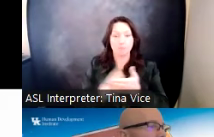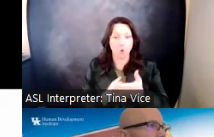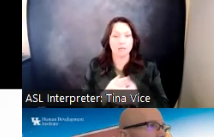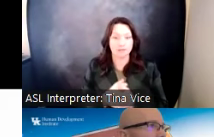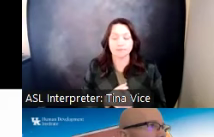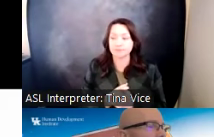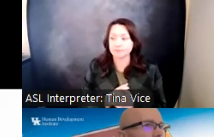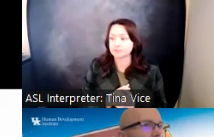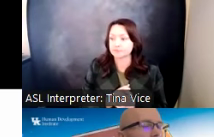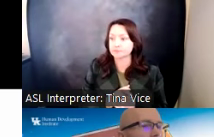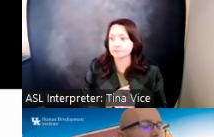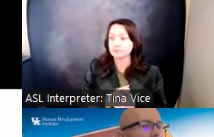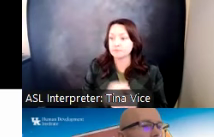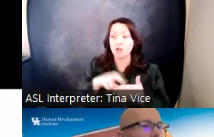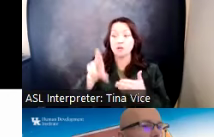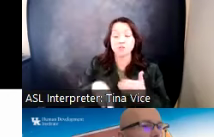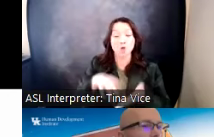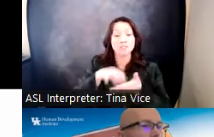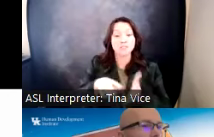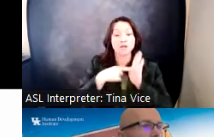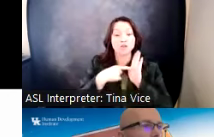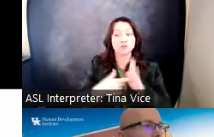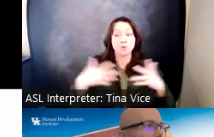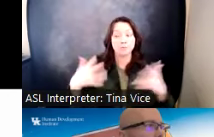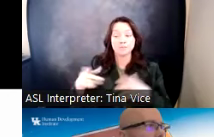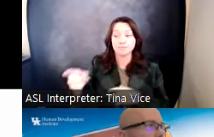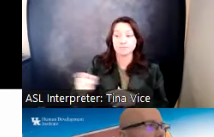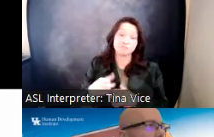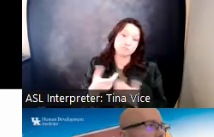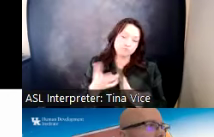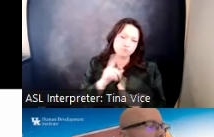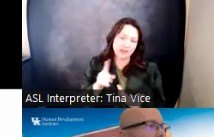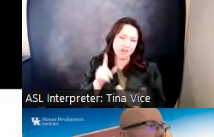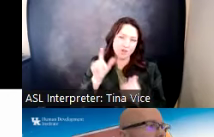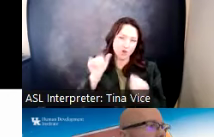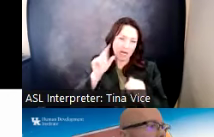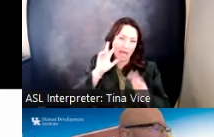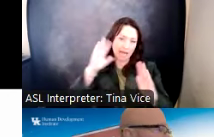So the results from these studies showed essentially what you would expect. Um under aerobic training interventions,